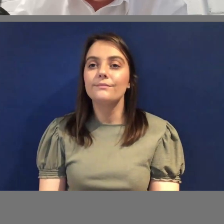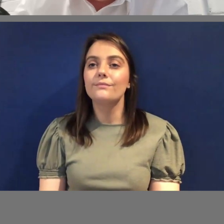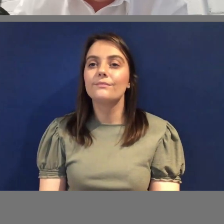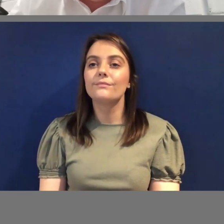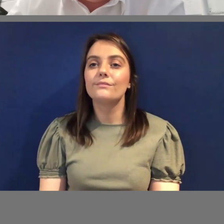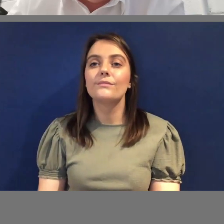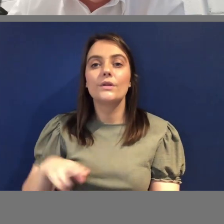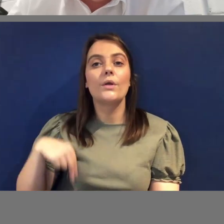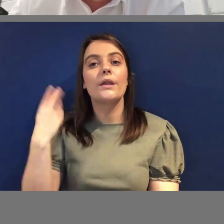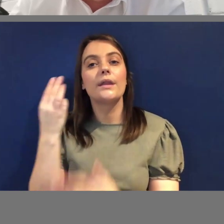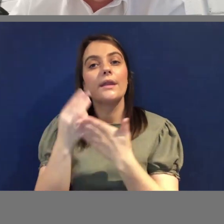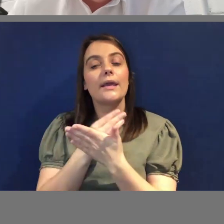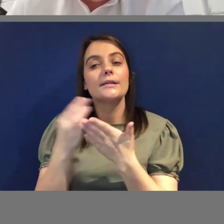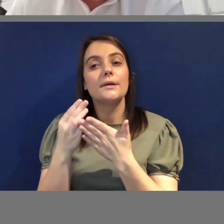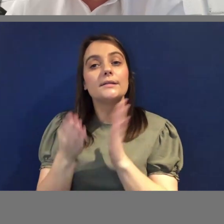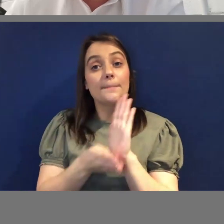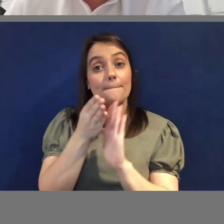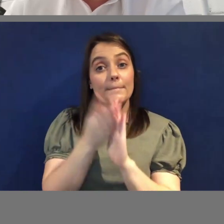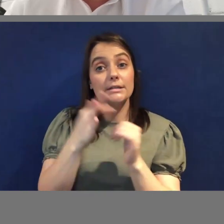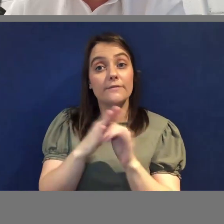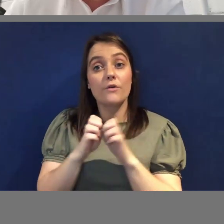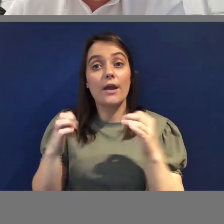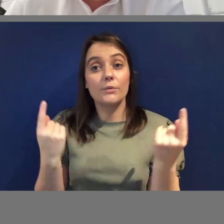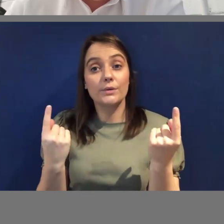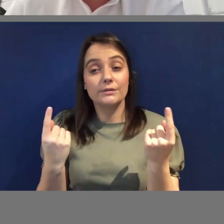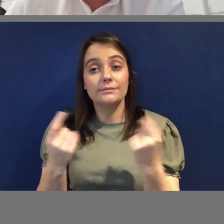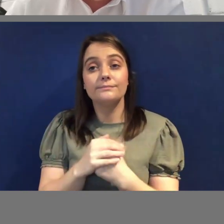at is from building for everyone and I suppose building for everyone guidelines in relation to